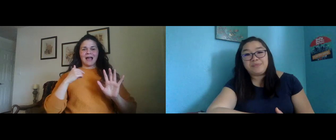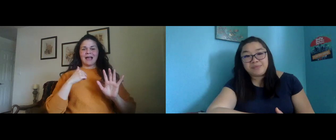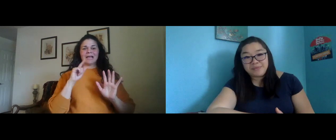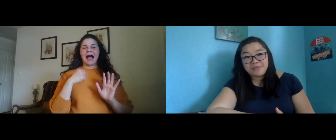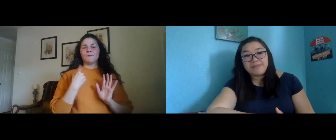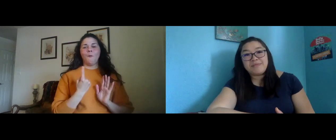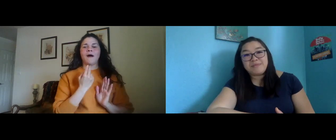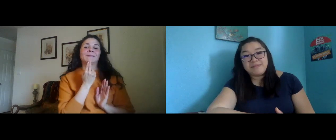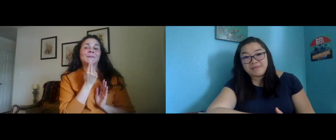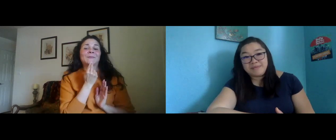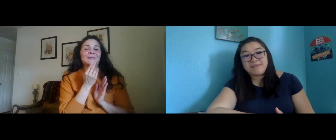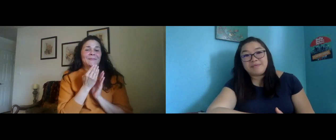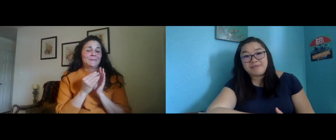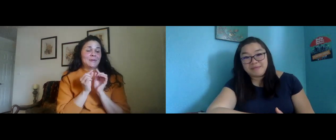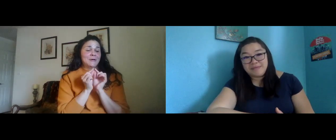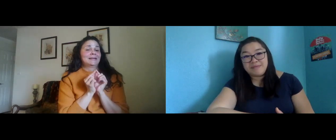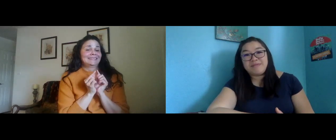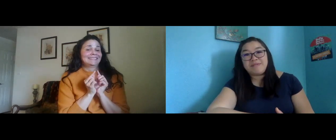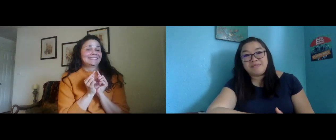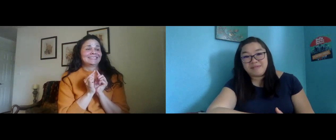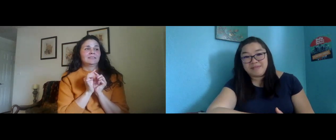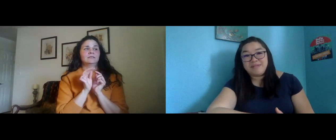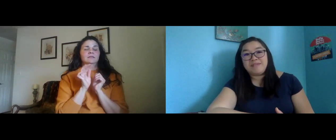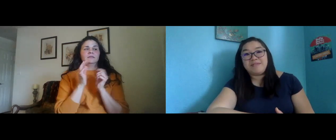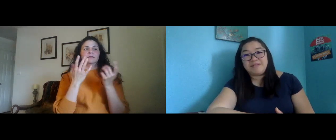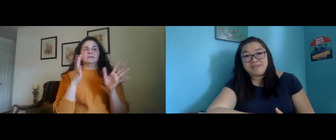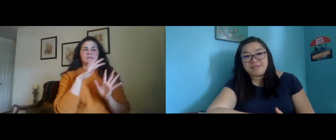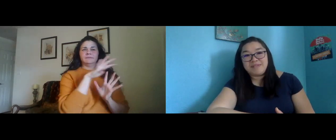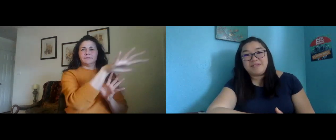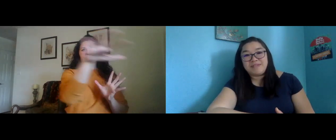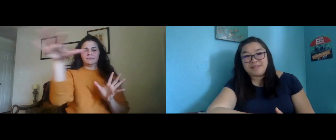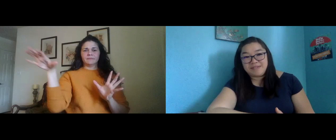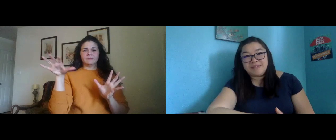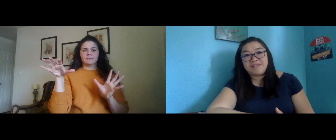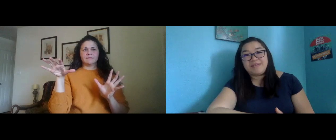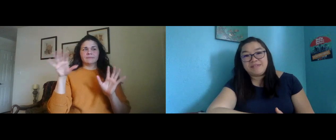I am just one tiny part of the whole landscape.